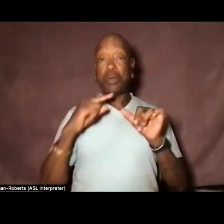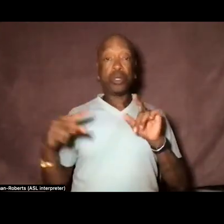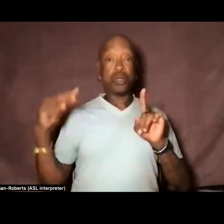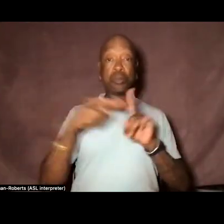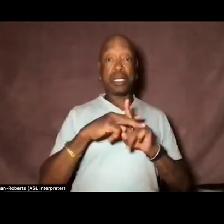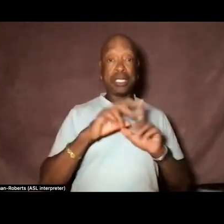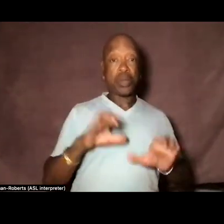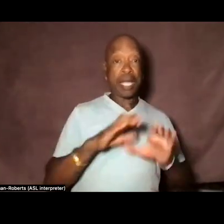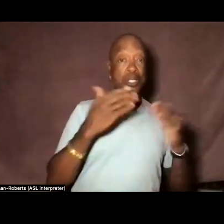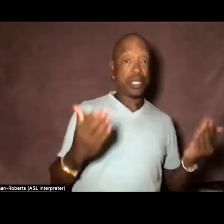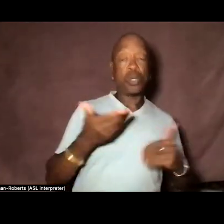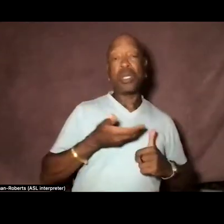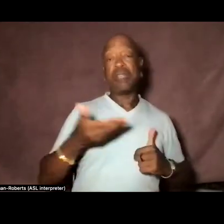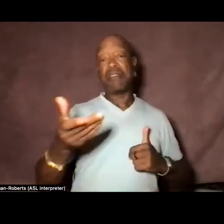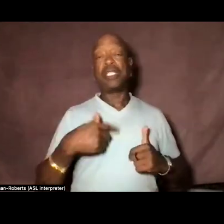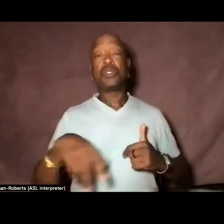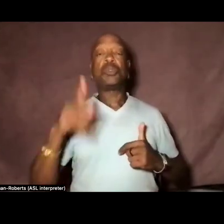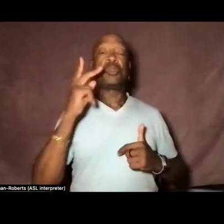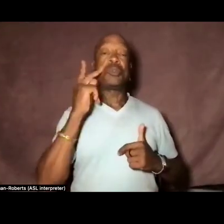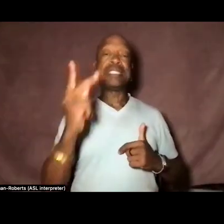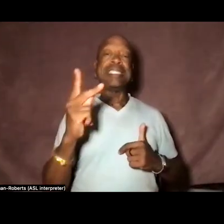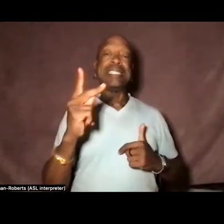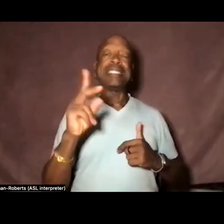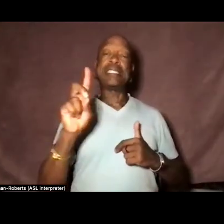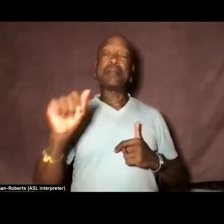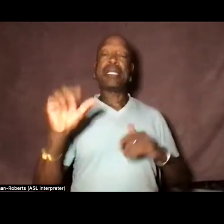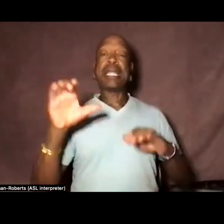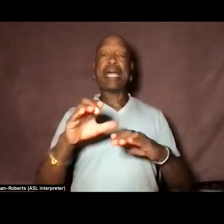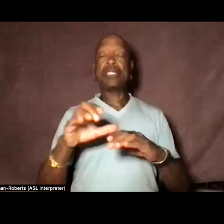we invite you to check out senior disability actions masks for Equity Group you can check